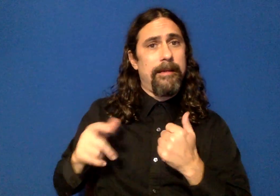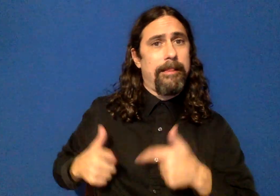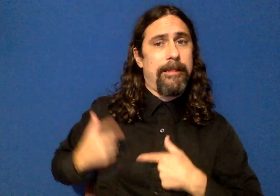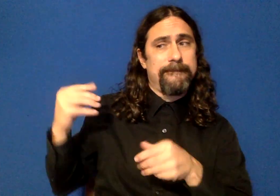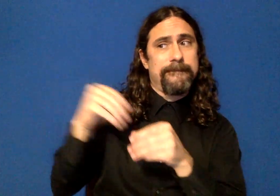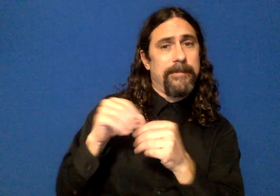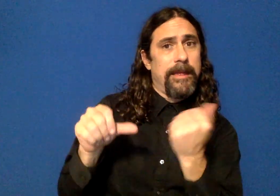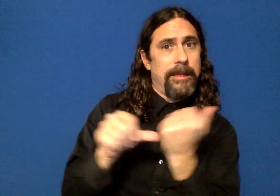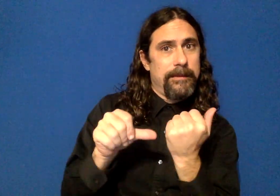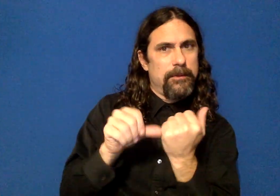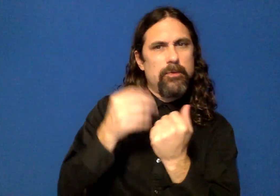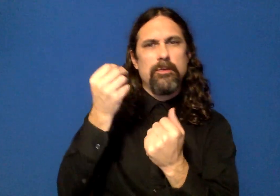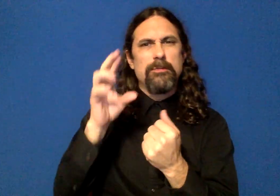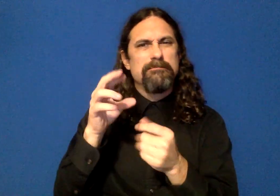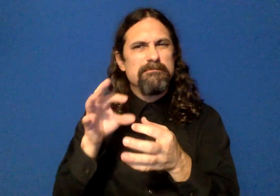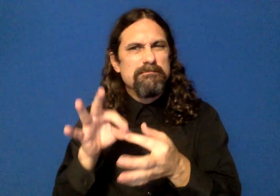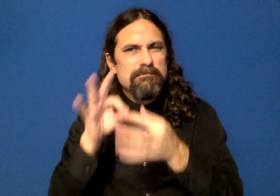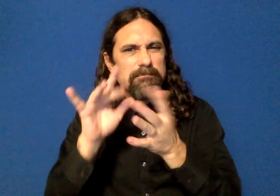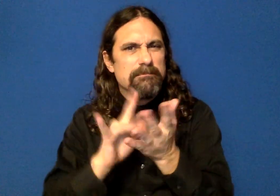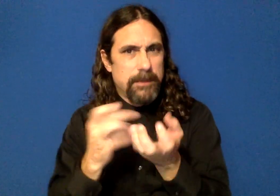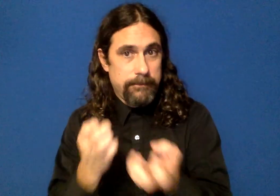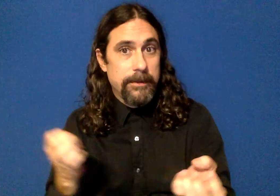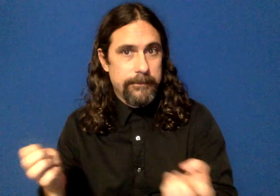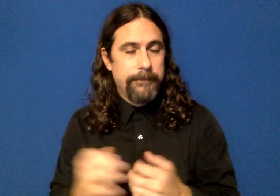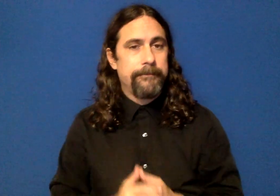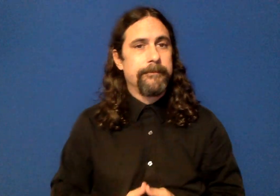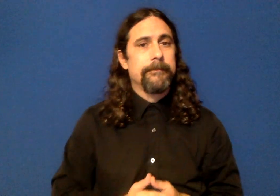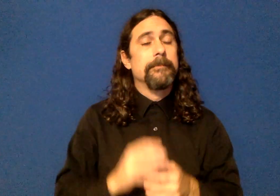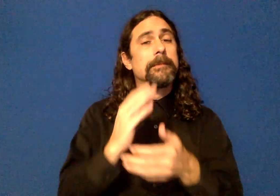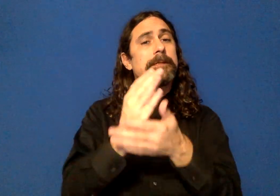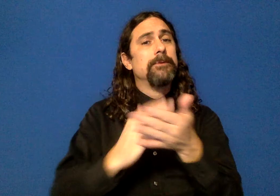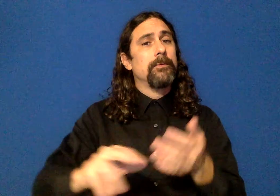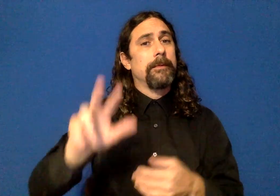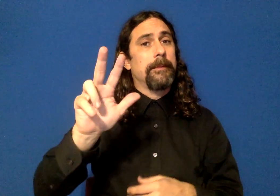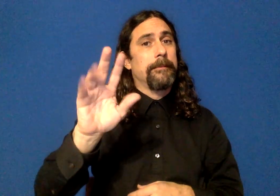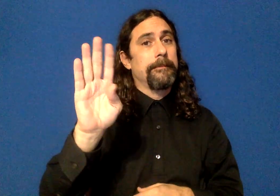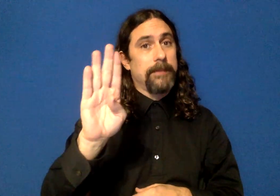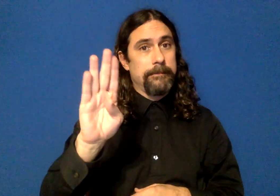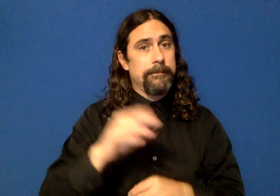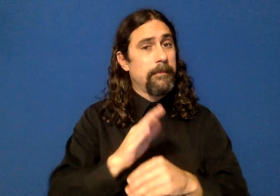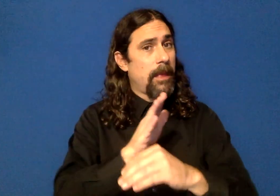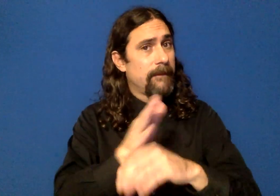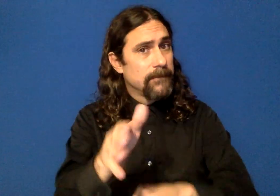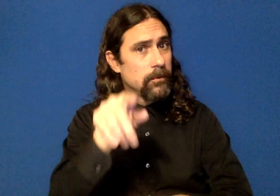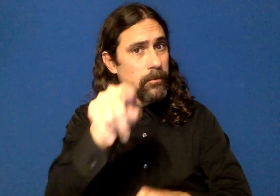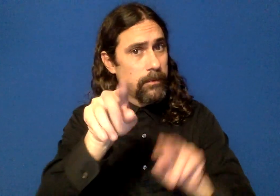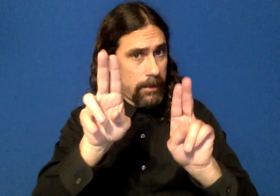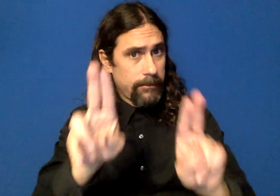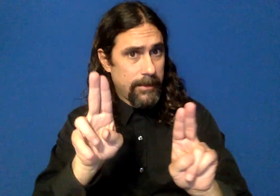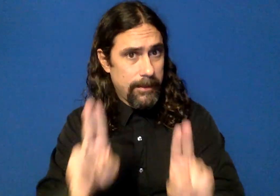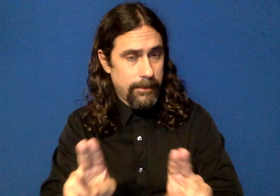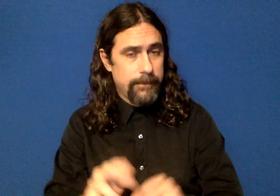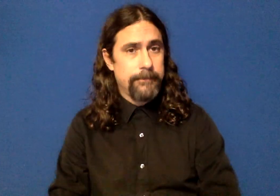After the application deadline, all online and paper applications are put into a random order